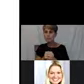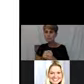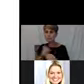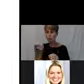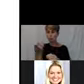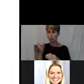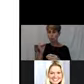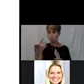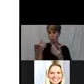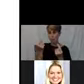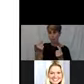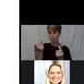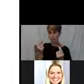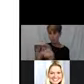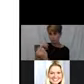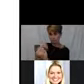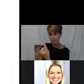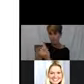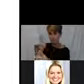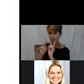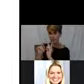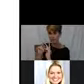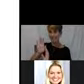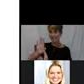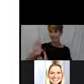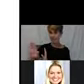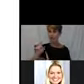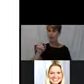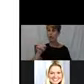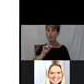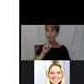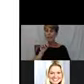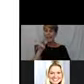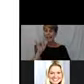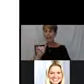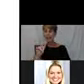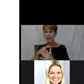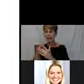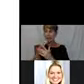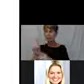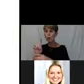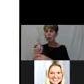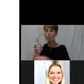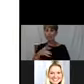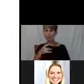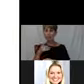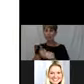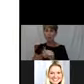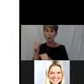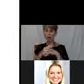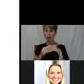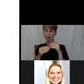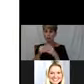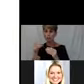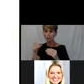and meet the people in their reality where they feel most comfortable. We believe in unconditional respect for our patients.